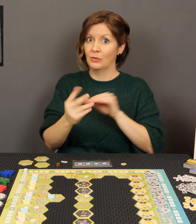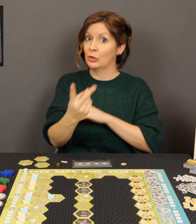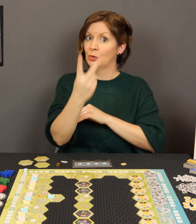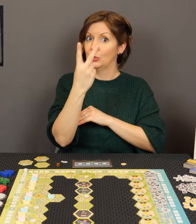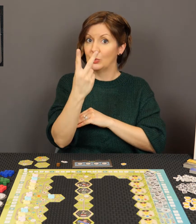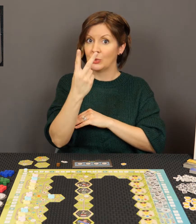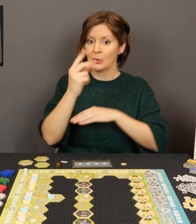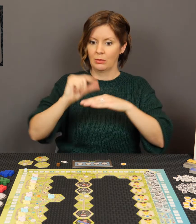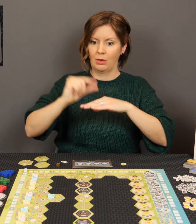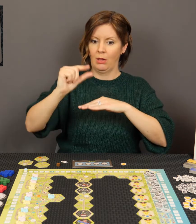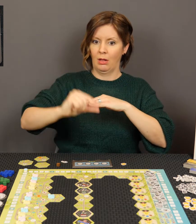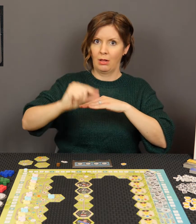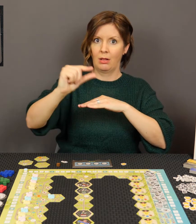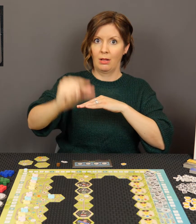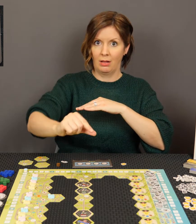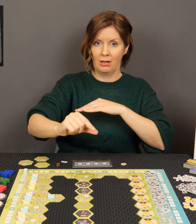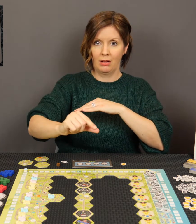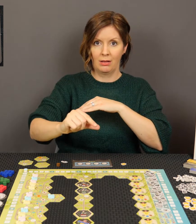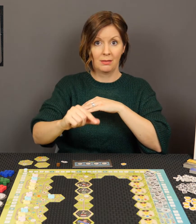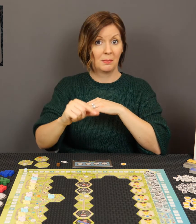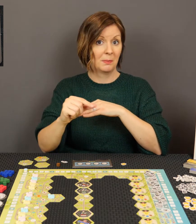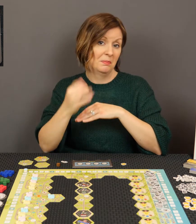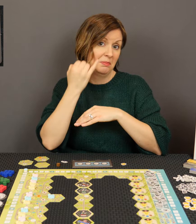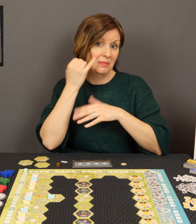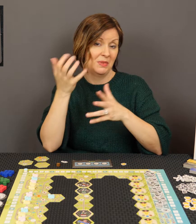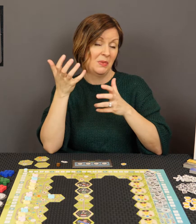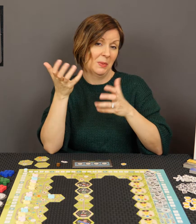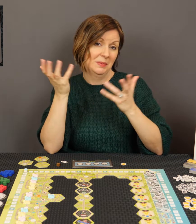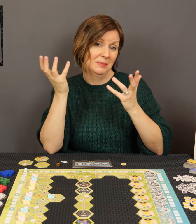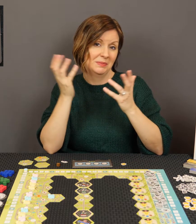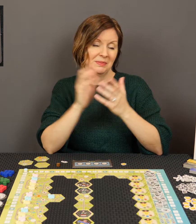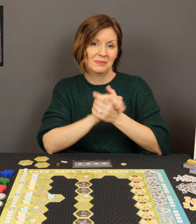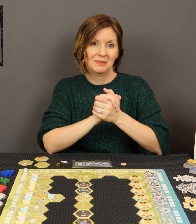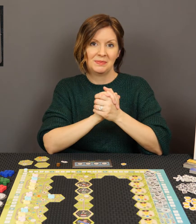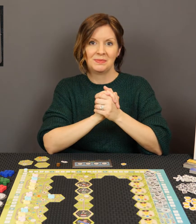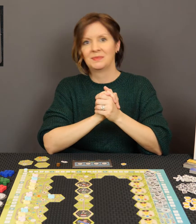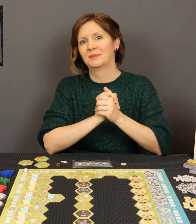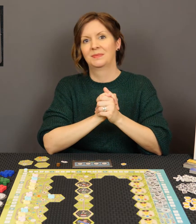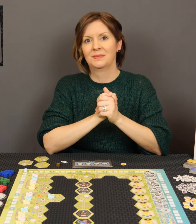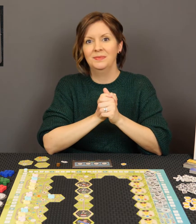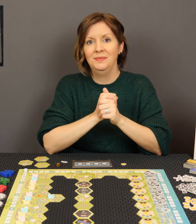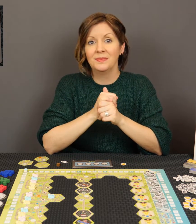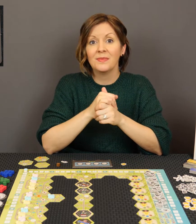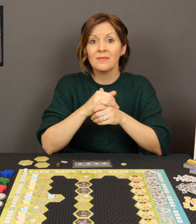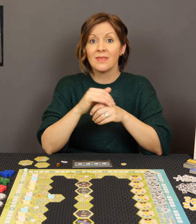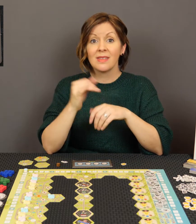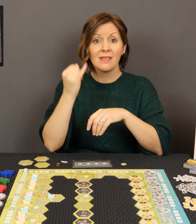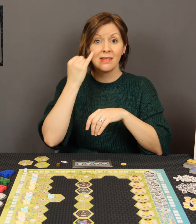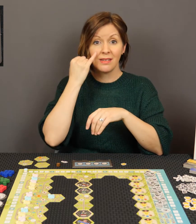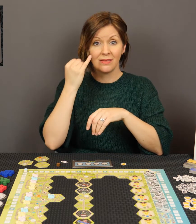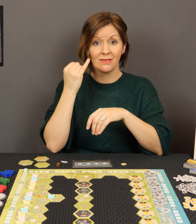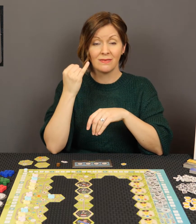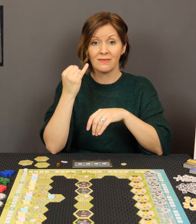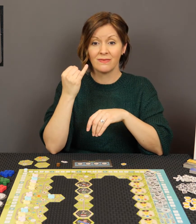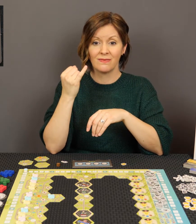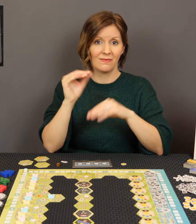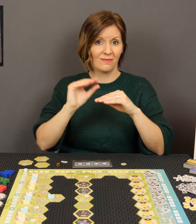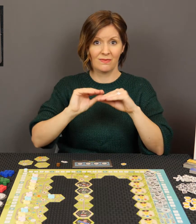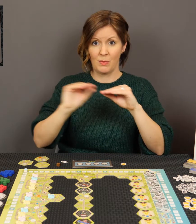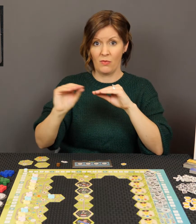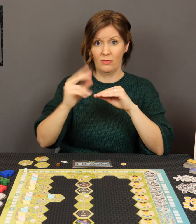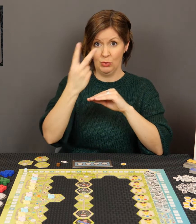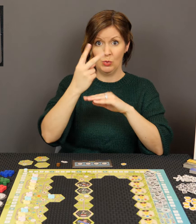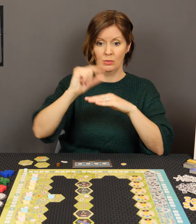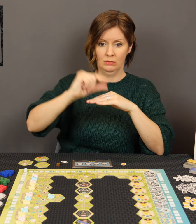You can also move 2 spaces if you want.